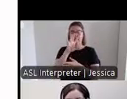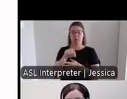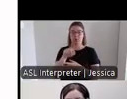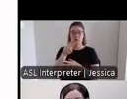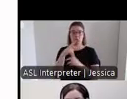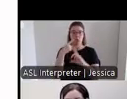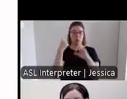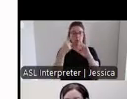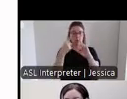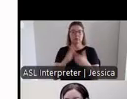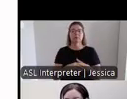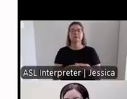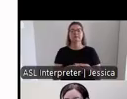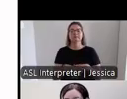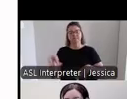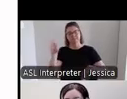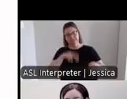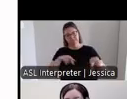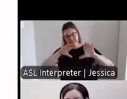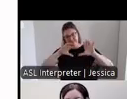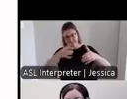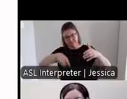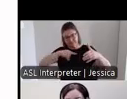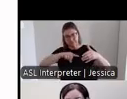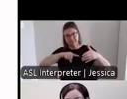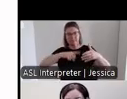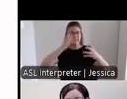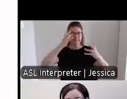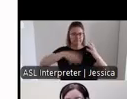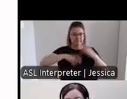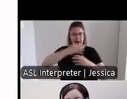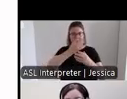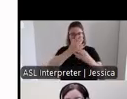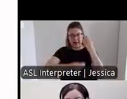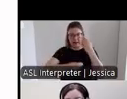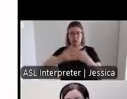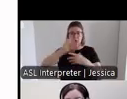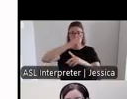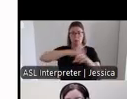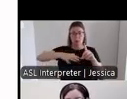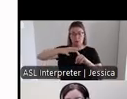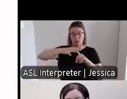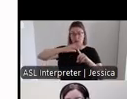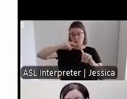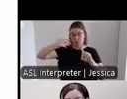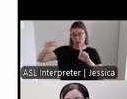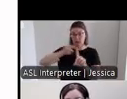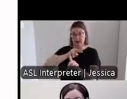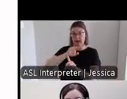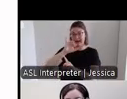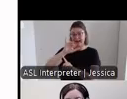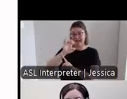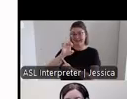assess the collection for the presence of and gaps in global perspectives and IEDIAA.